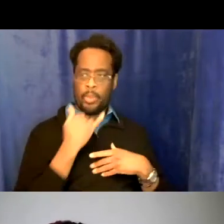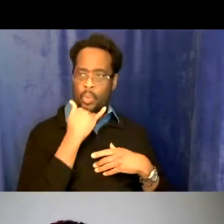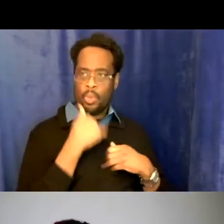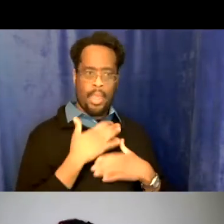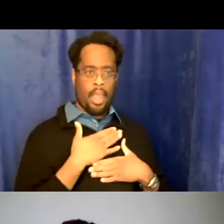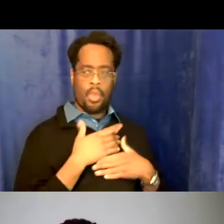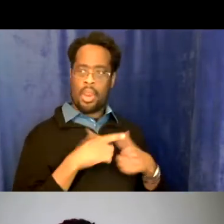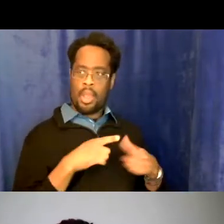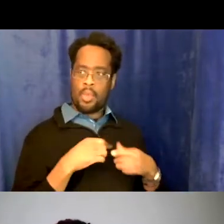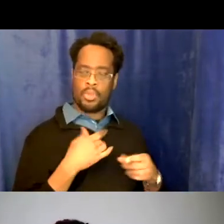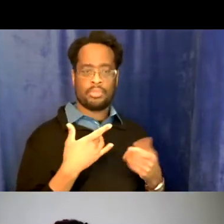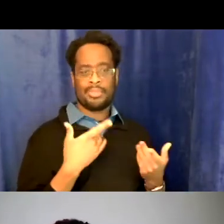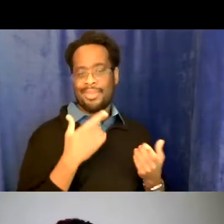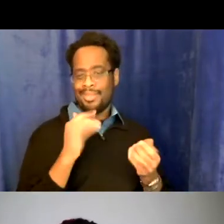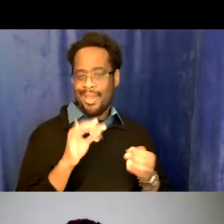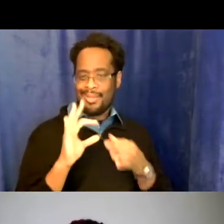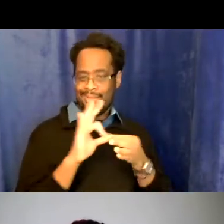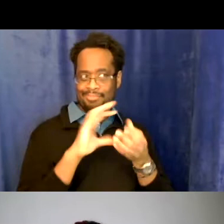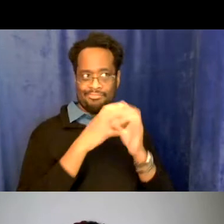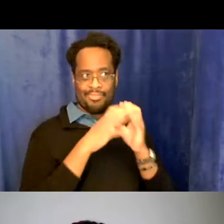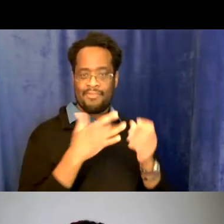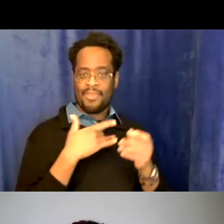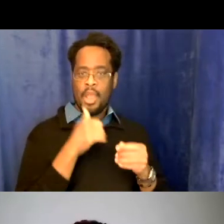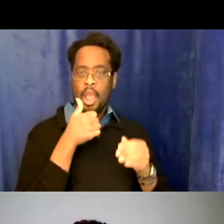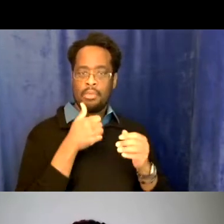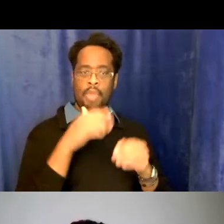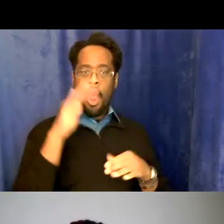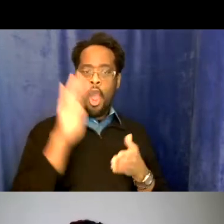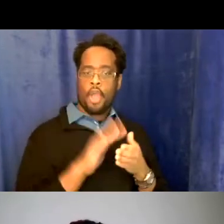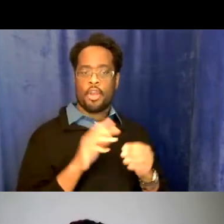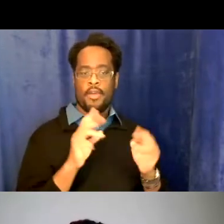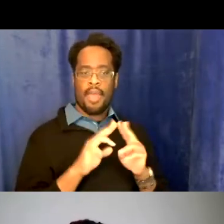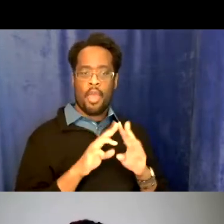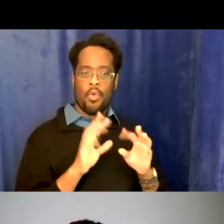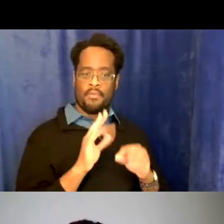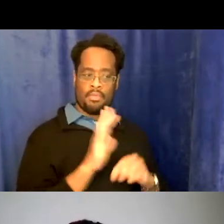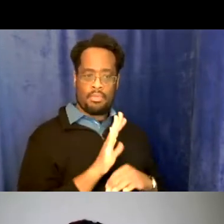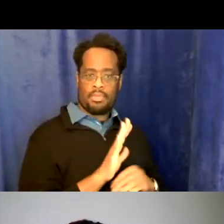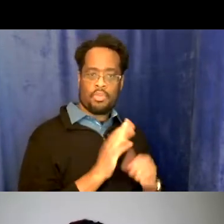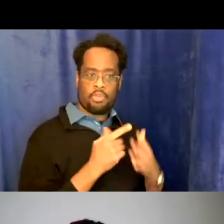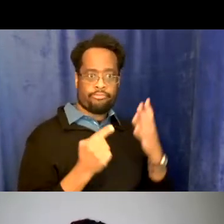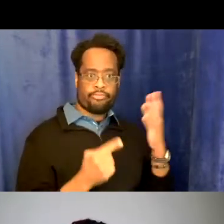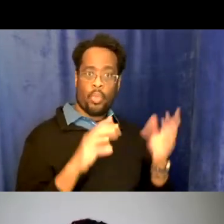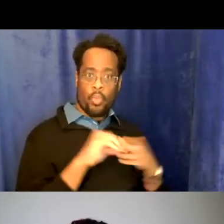better that means their size were better and my local black signs it has to be not as good